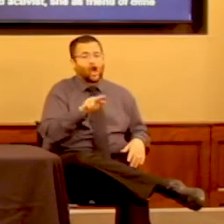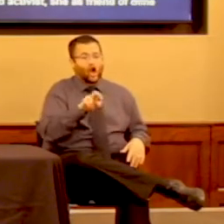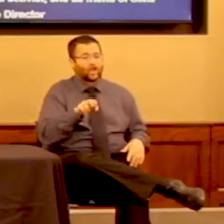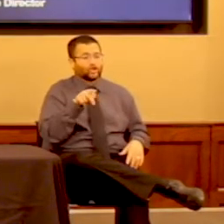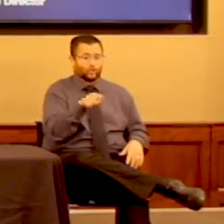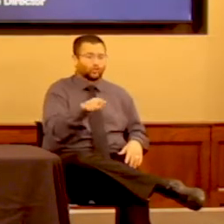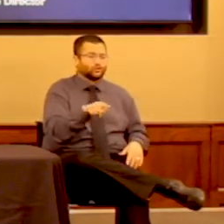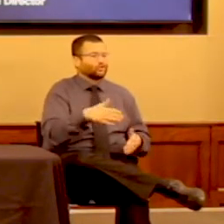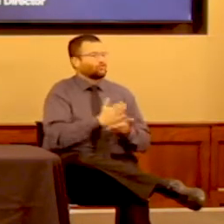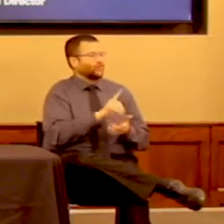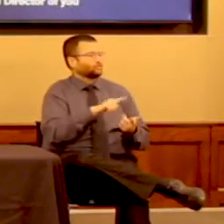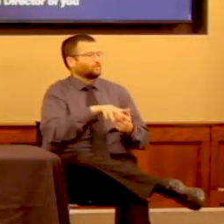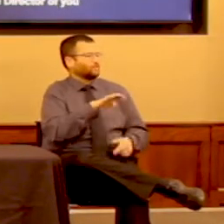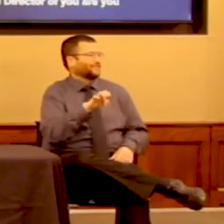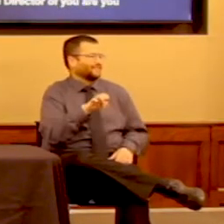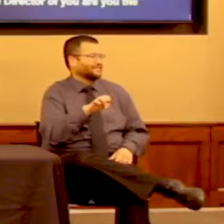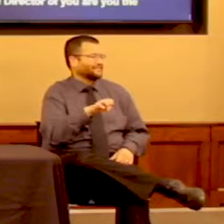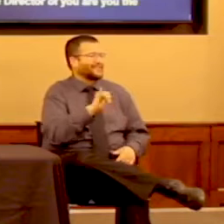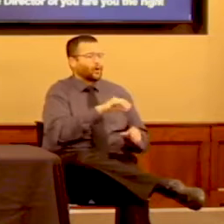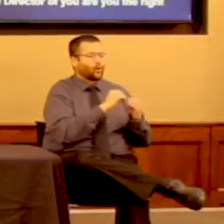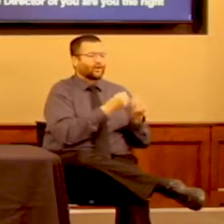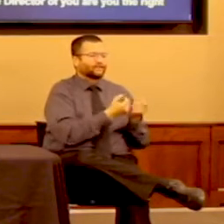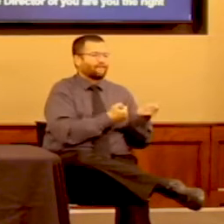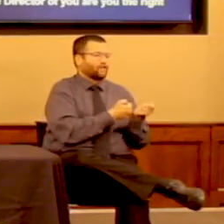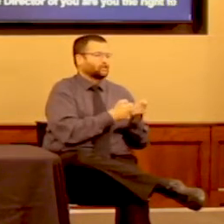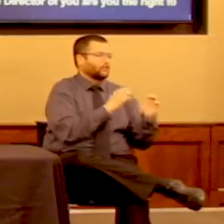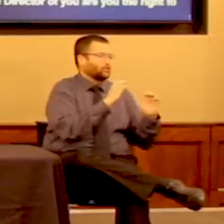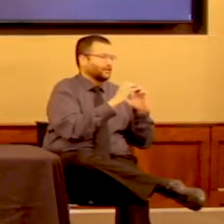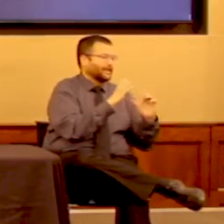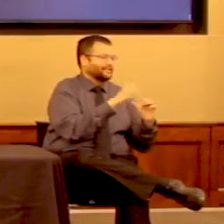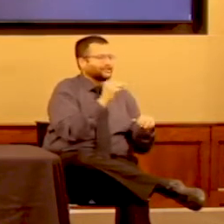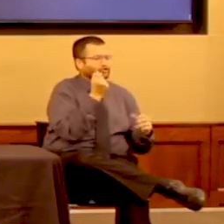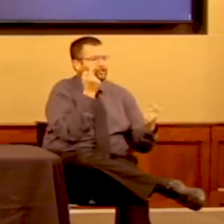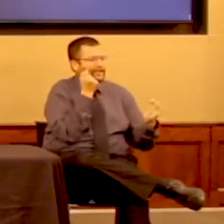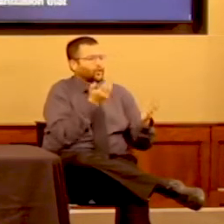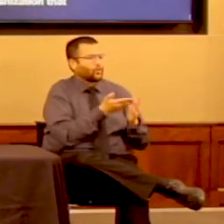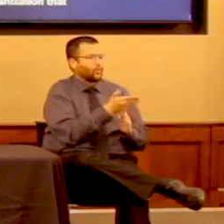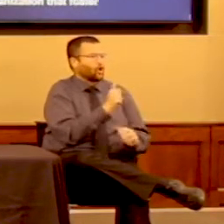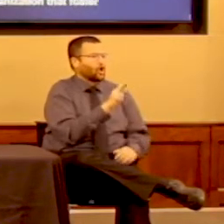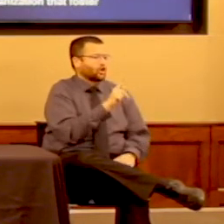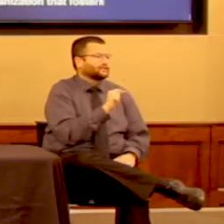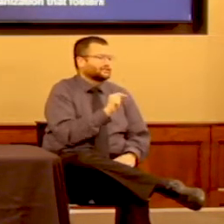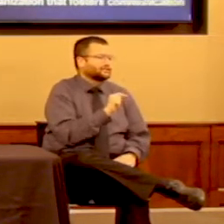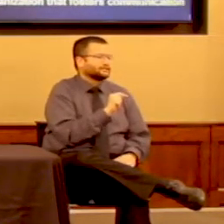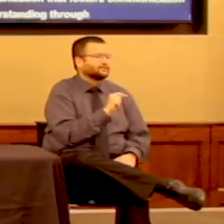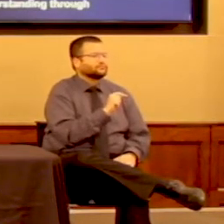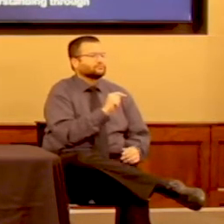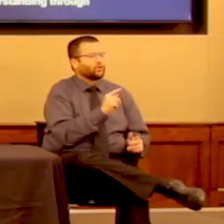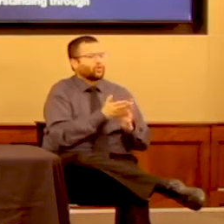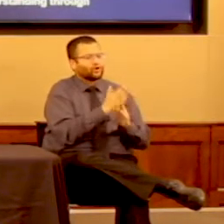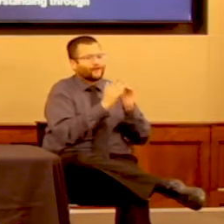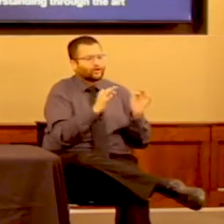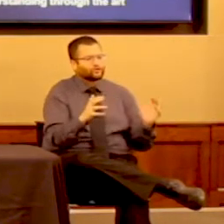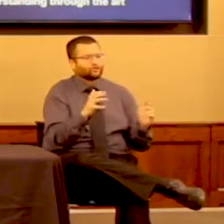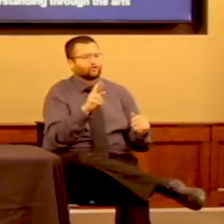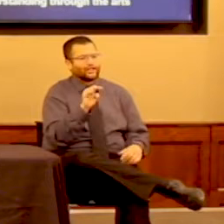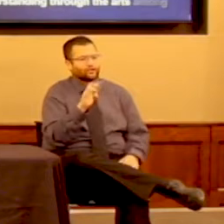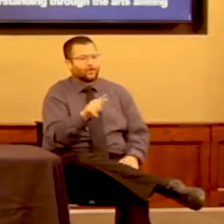right to be an organization that fosters communication and understanding through the Arts